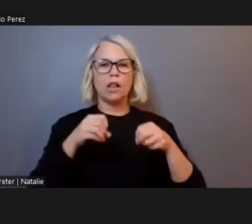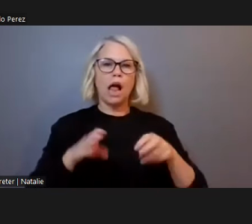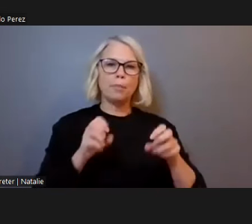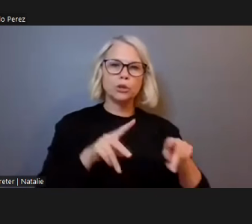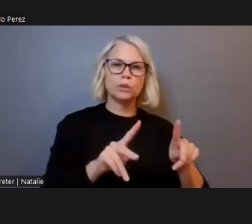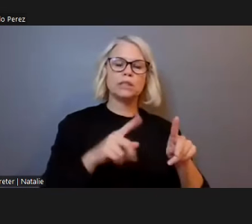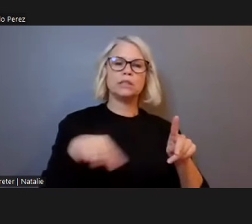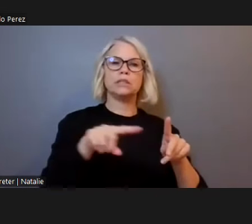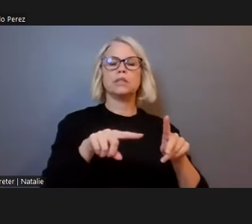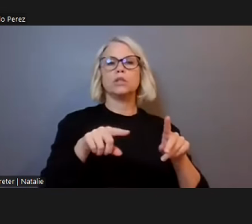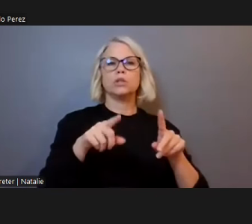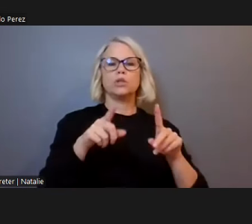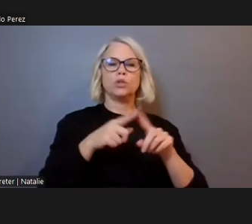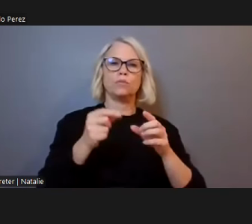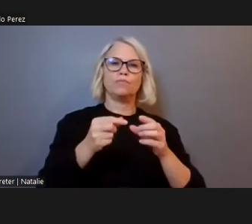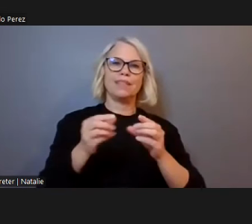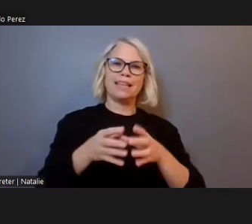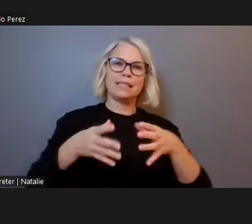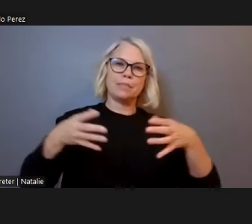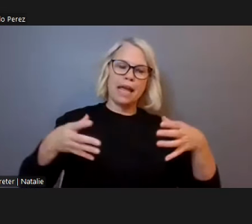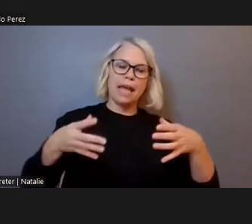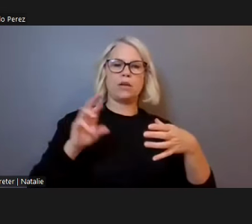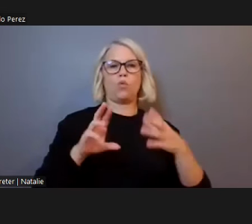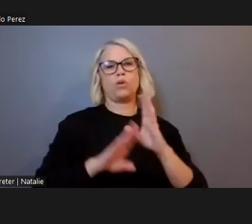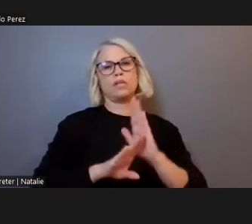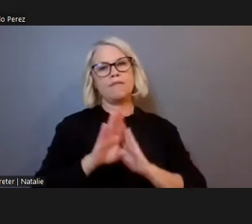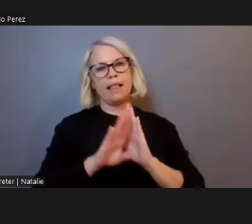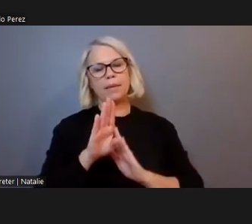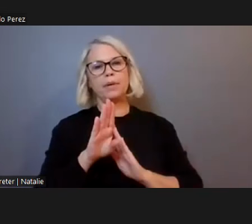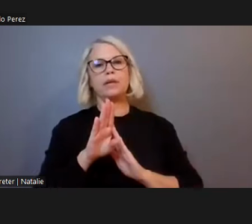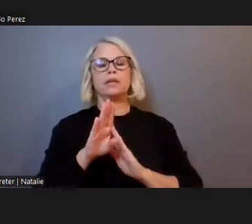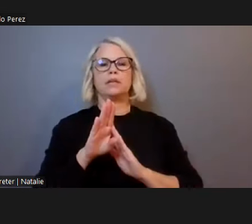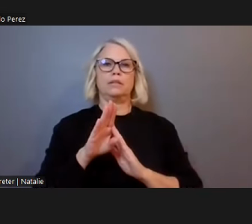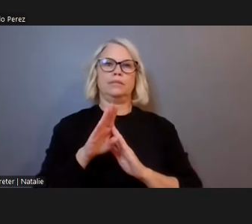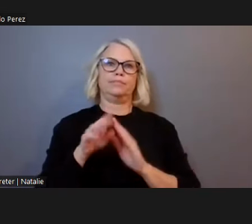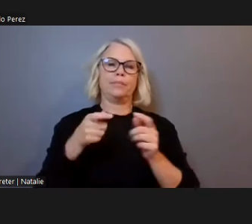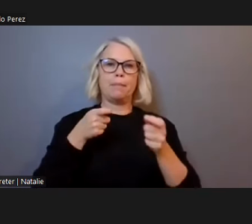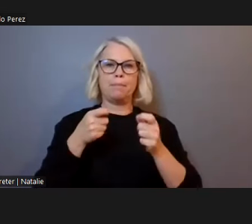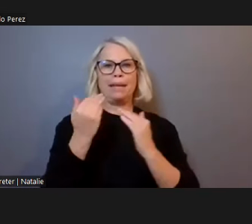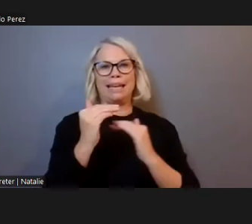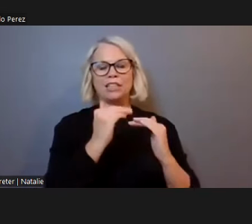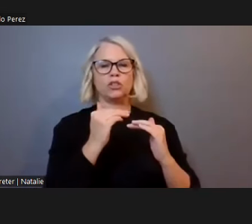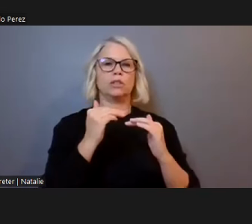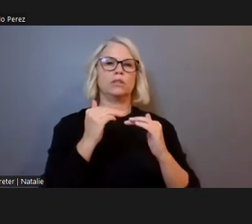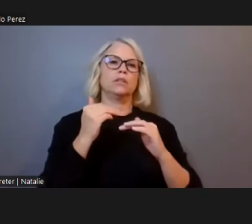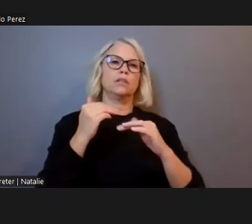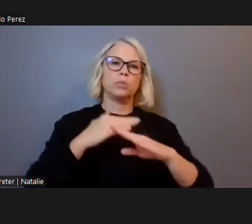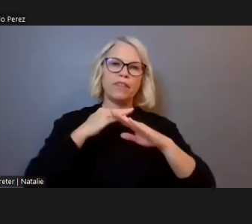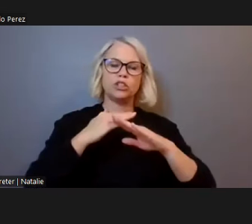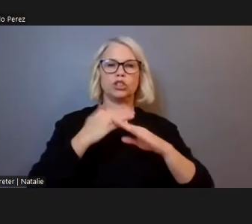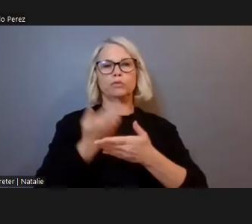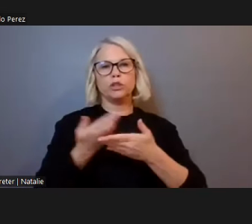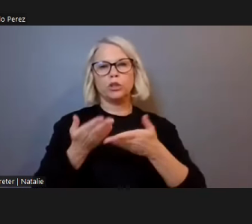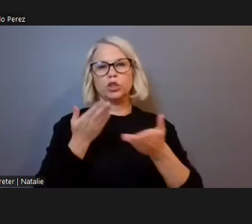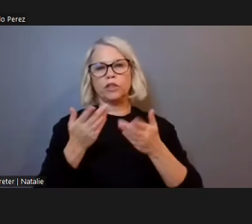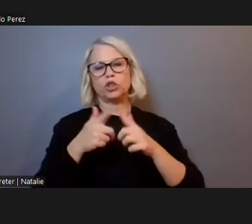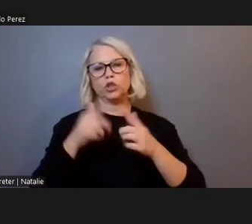to expand or develop mitigation and prevention resources and services to reduce COVID related